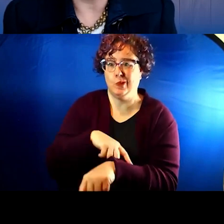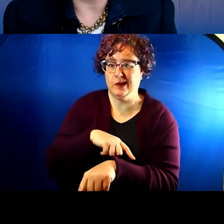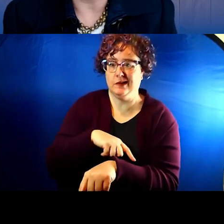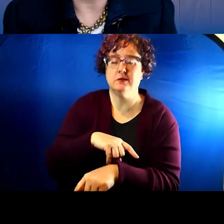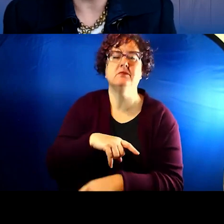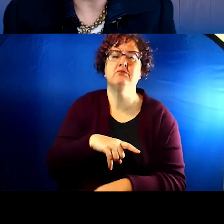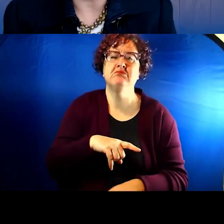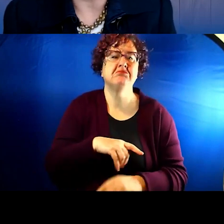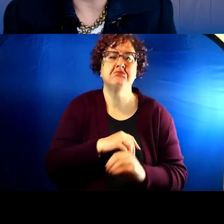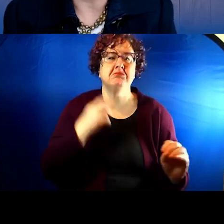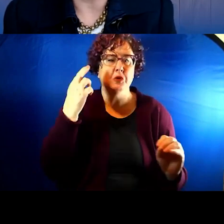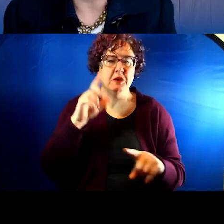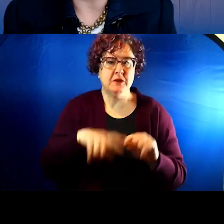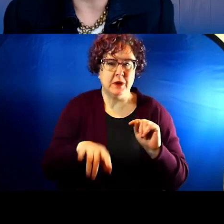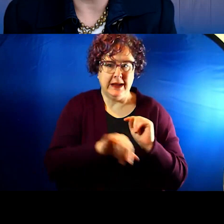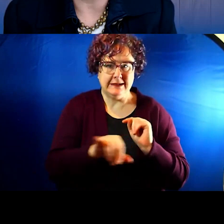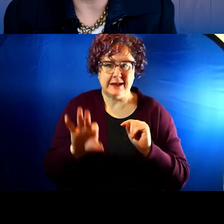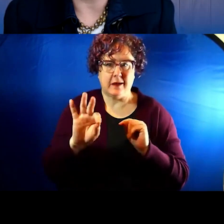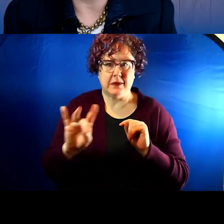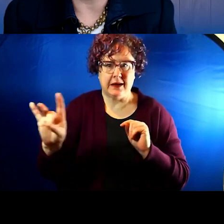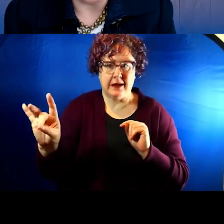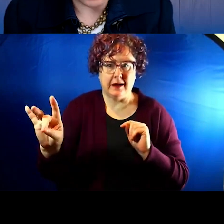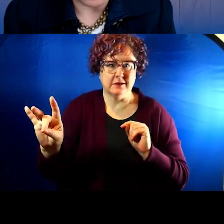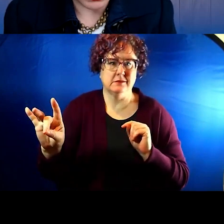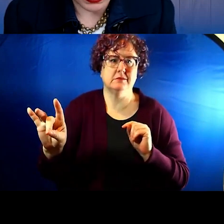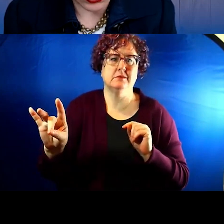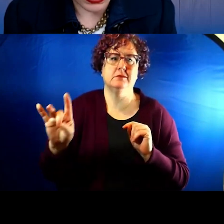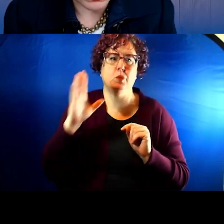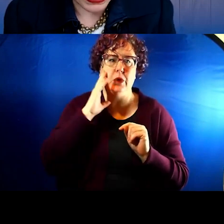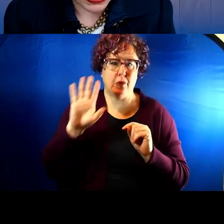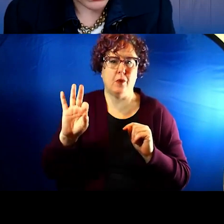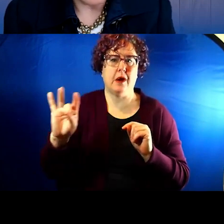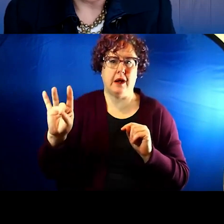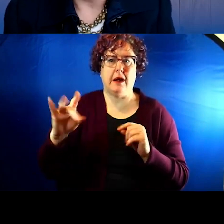IT SHOULD MAXIMIZE ITS FULL POTENTIAL.